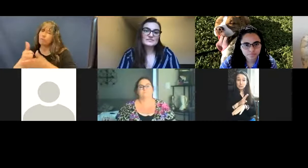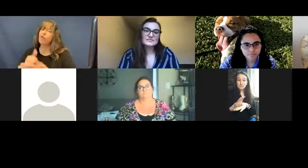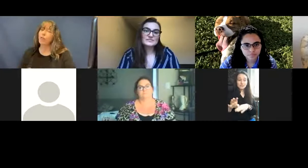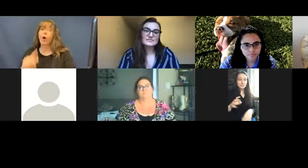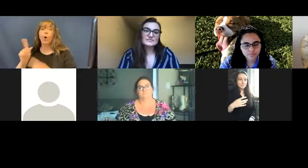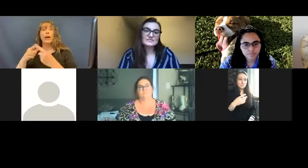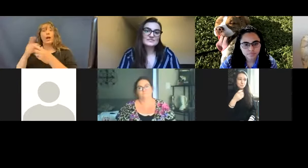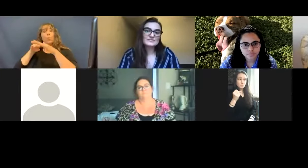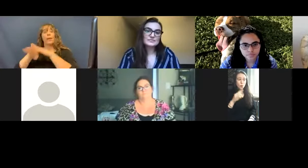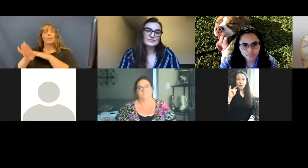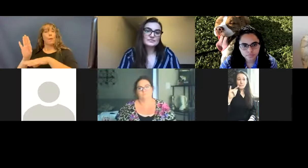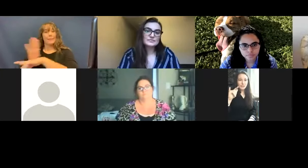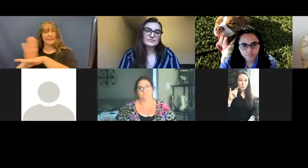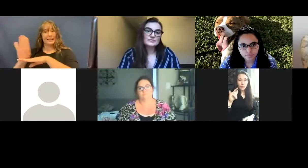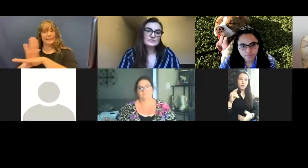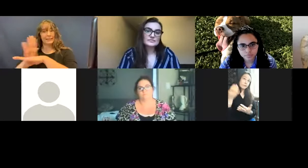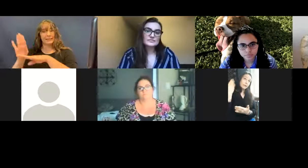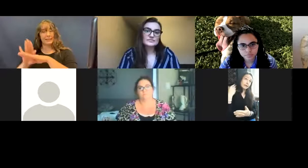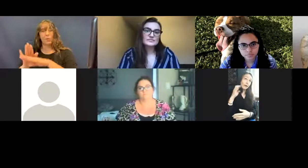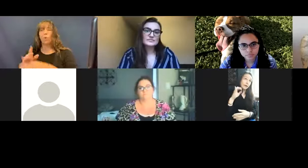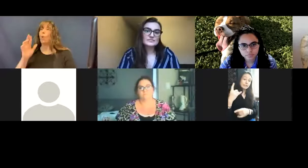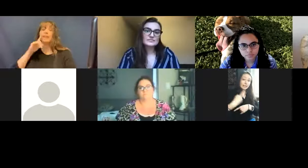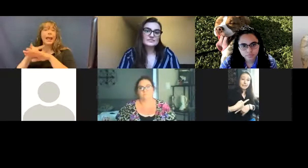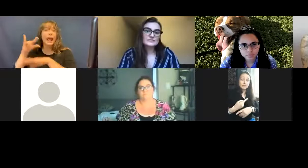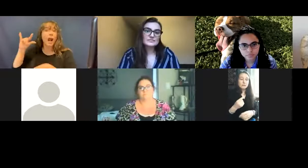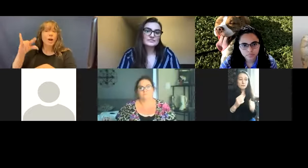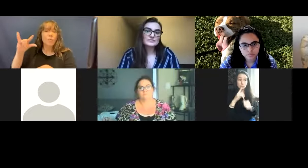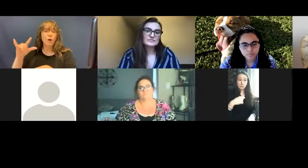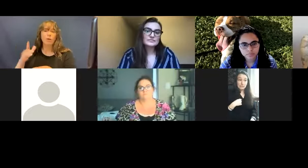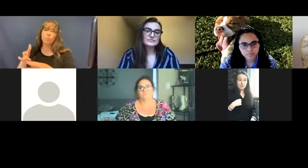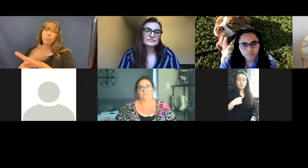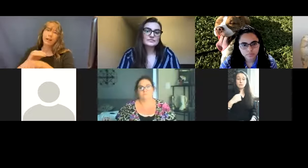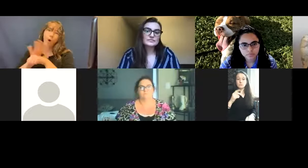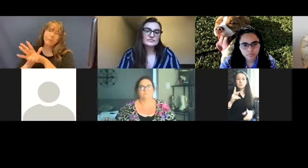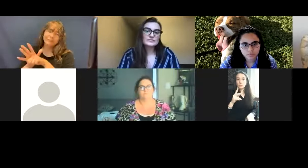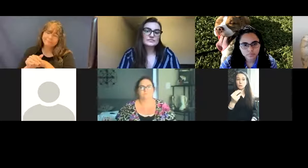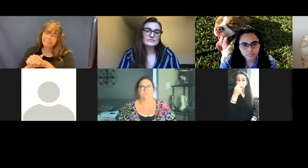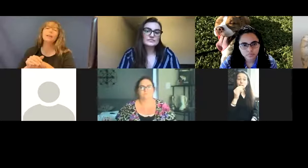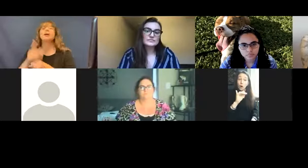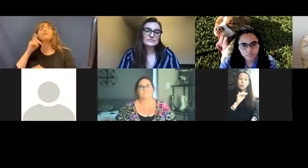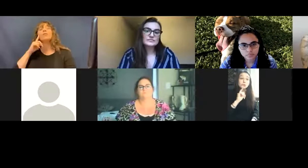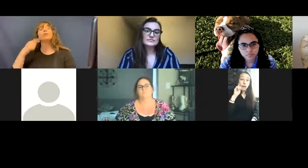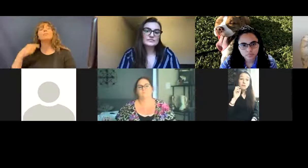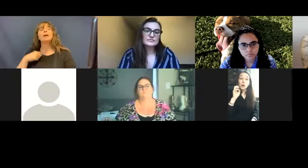business or I'm at the airport pre COVID days, for me, people that look me, oh, you're Deaf?